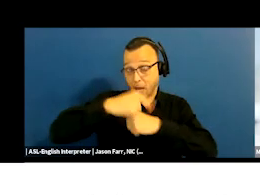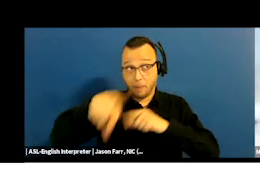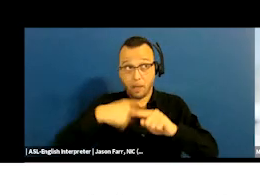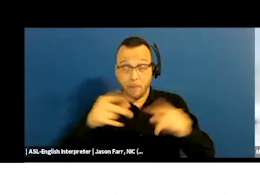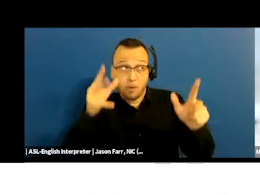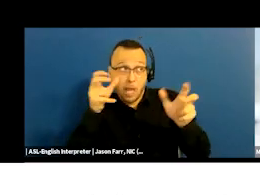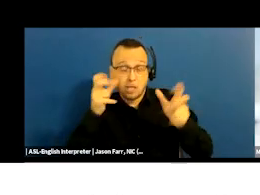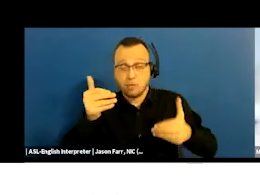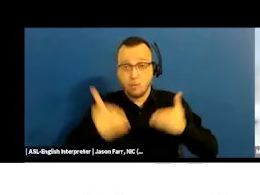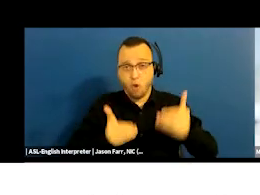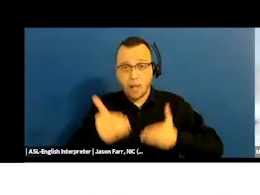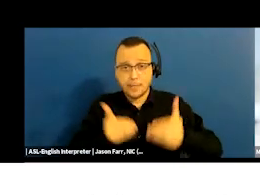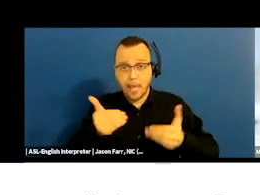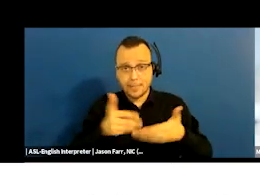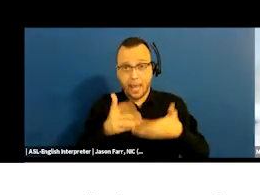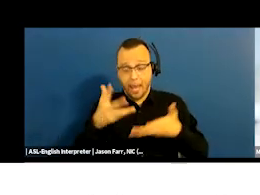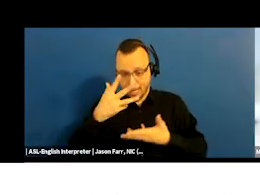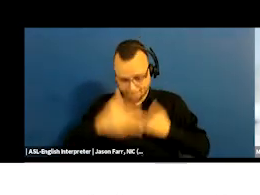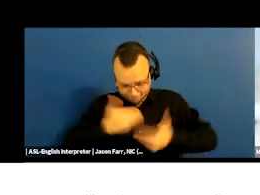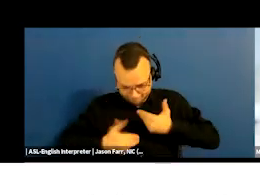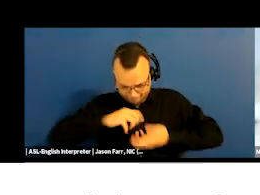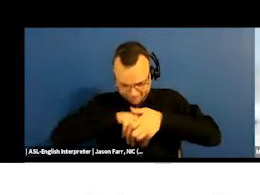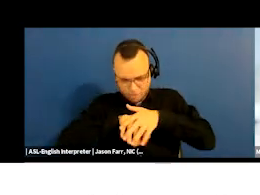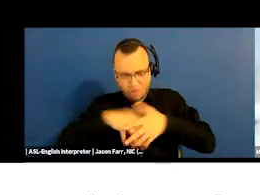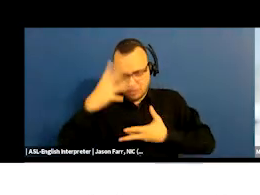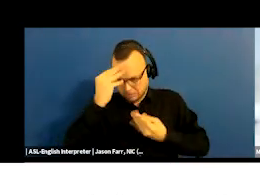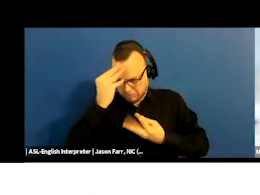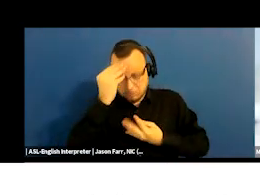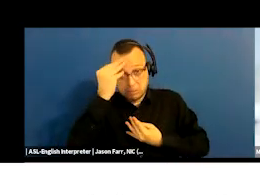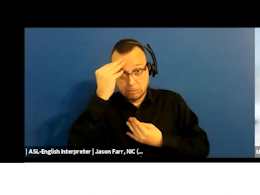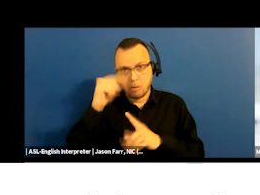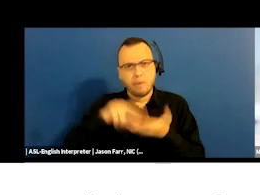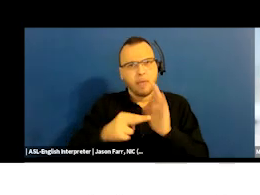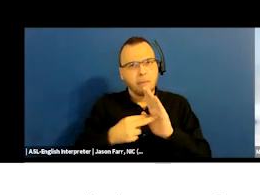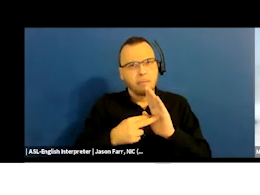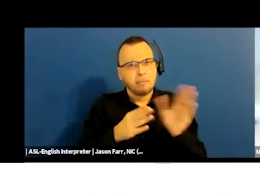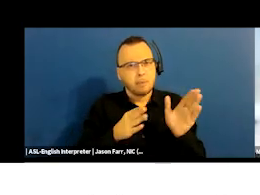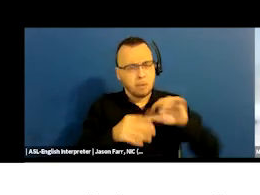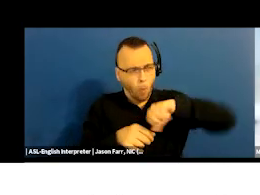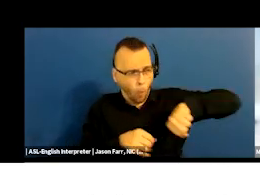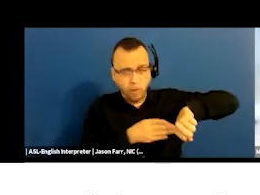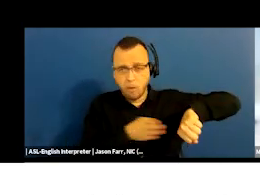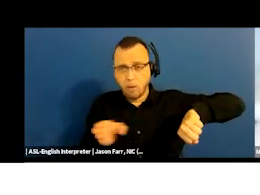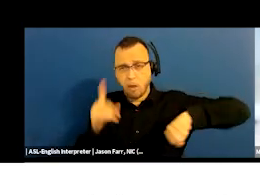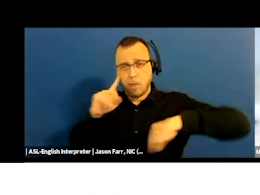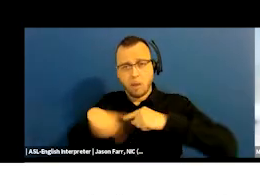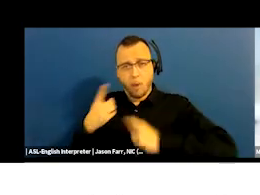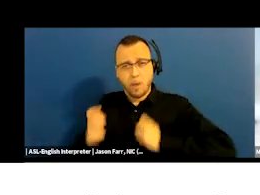So if an individual is focused primarily on their physical safety,